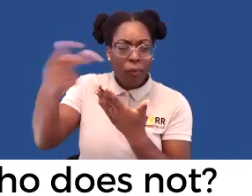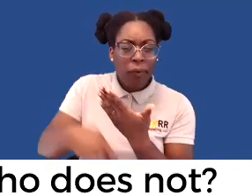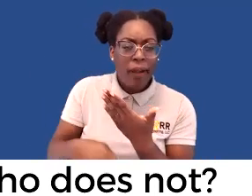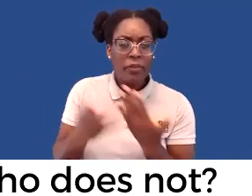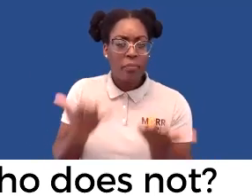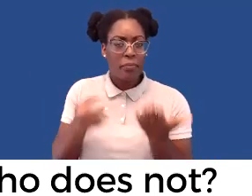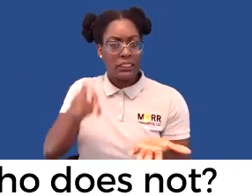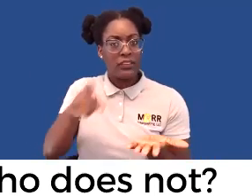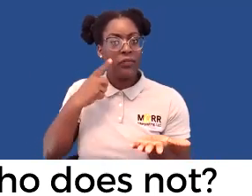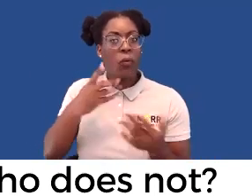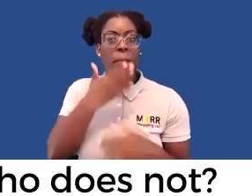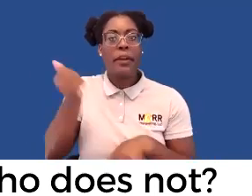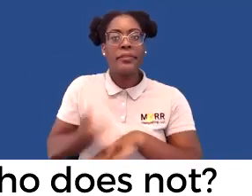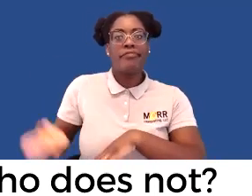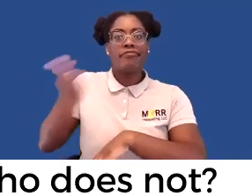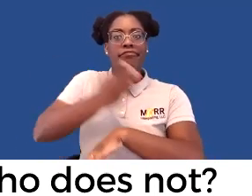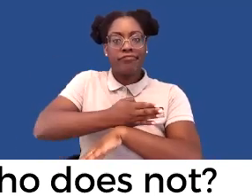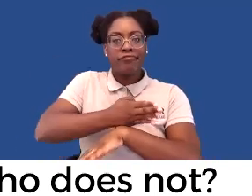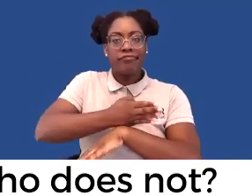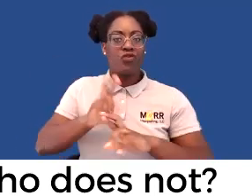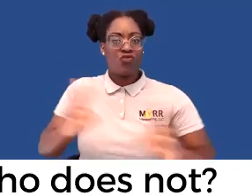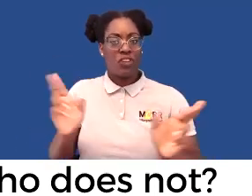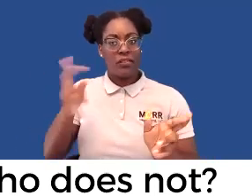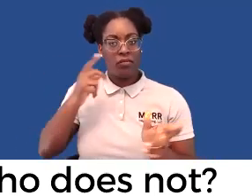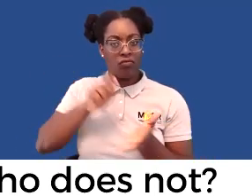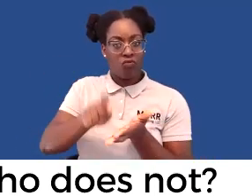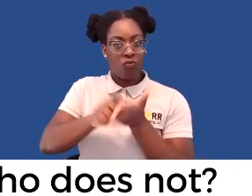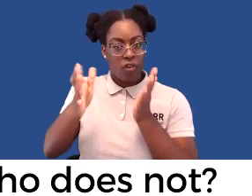And then as a field, maybe a larger field, maybe even in a local way--